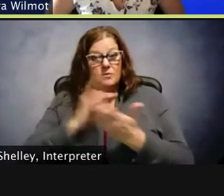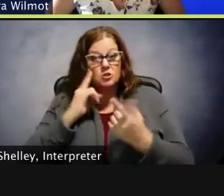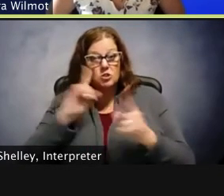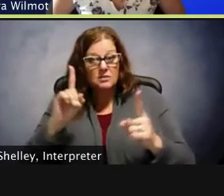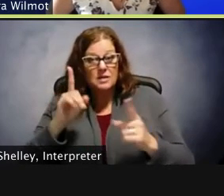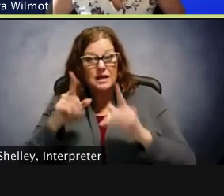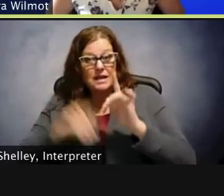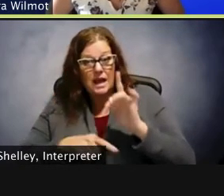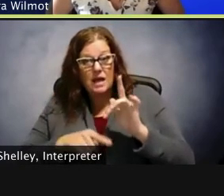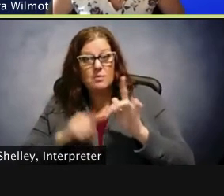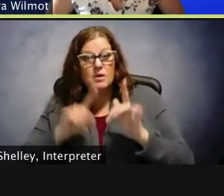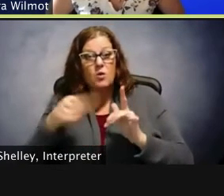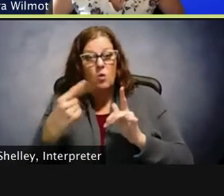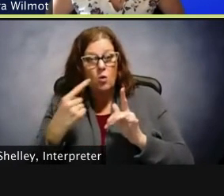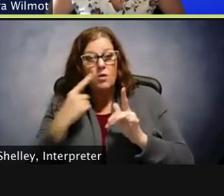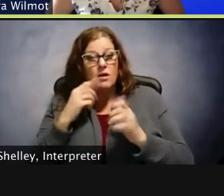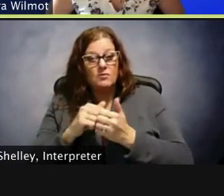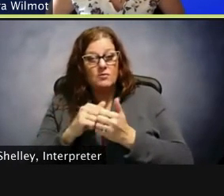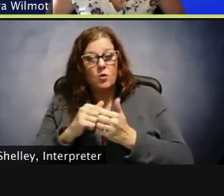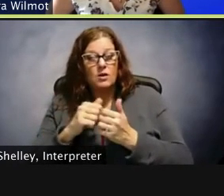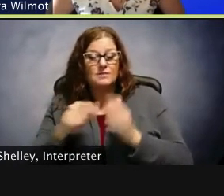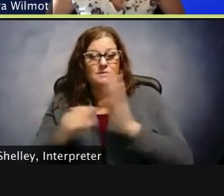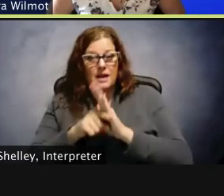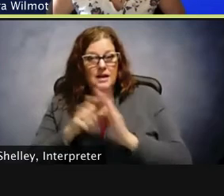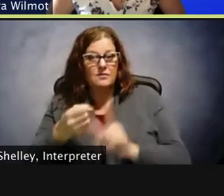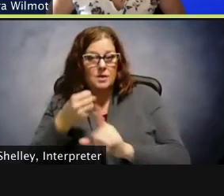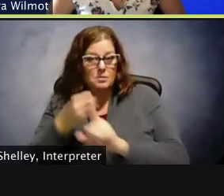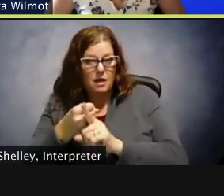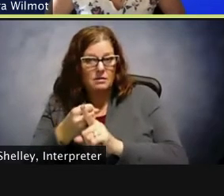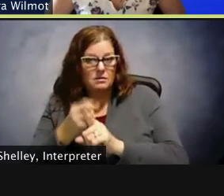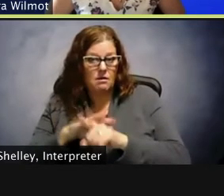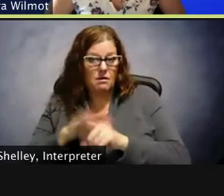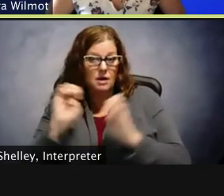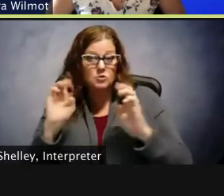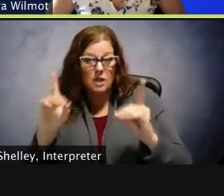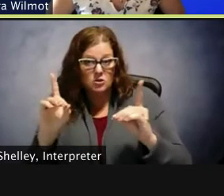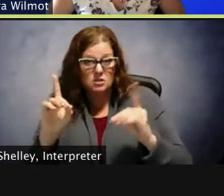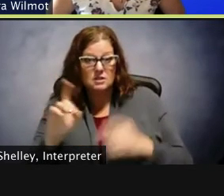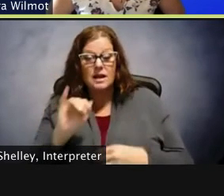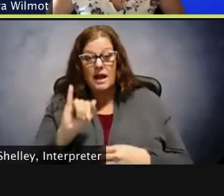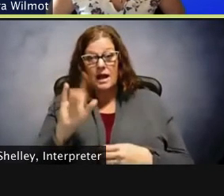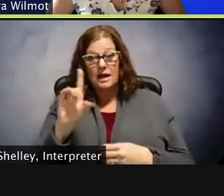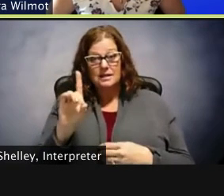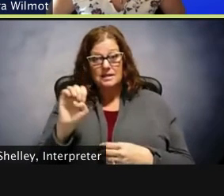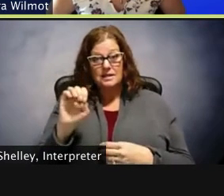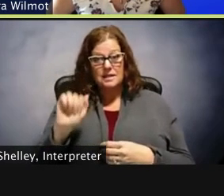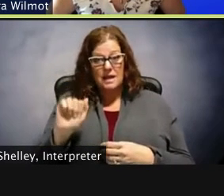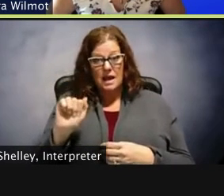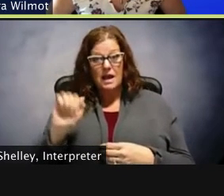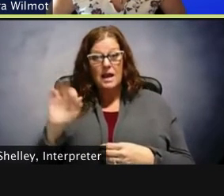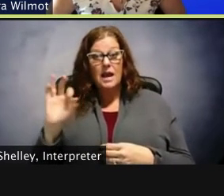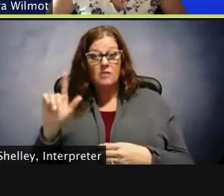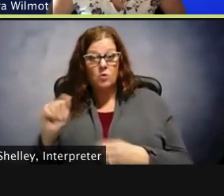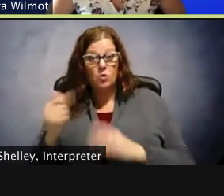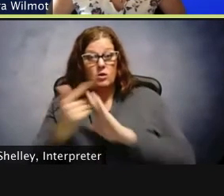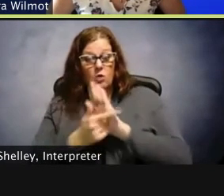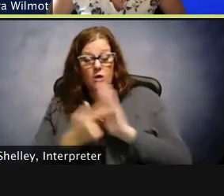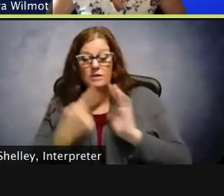adverse educational effect.” Both IDEA and the FL statutes state the IEP team needs to